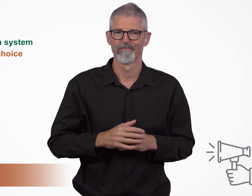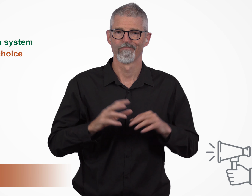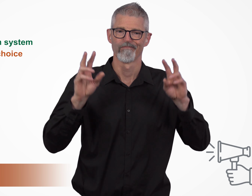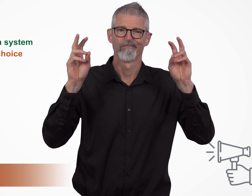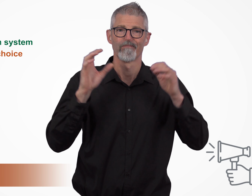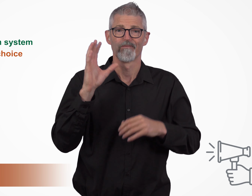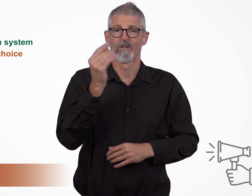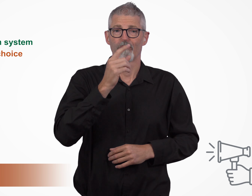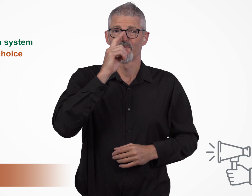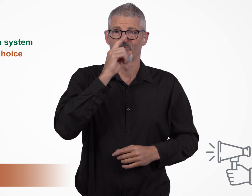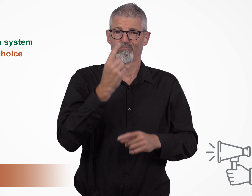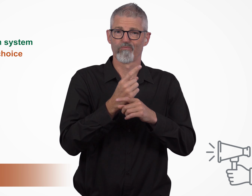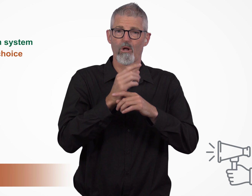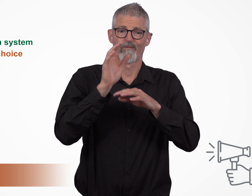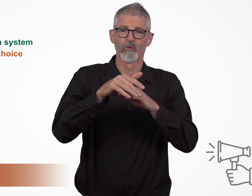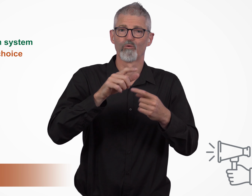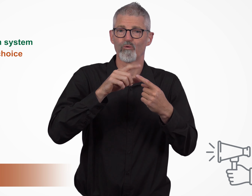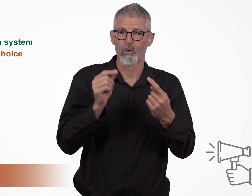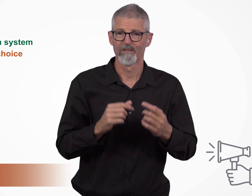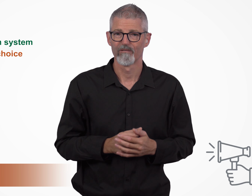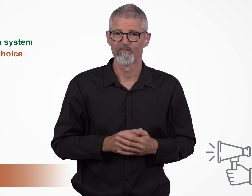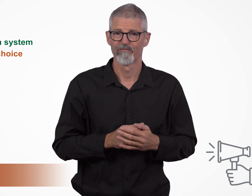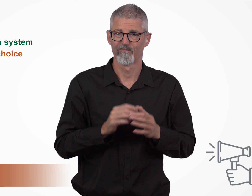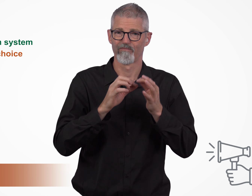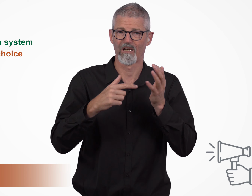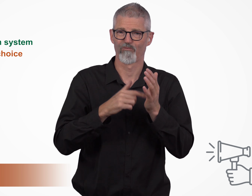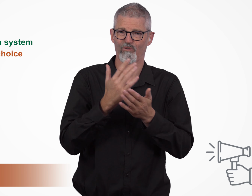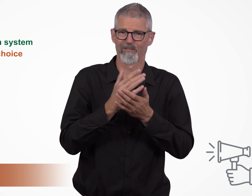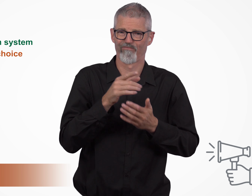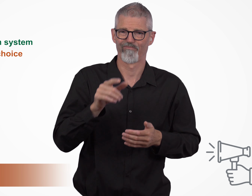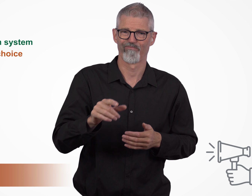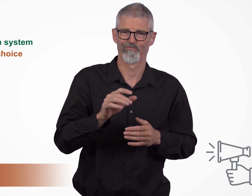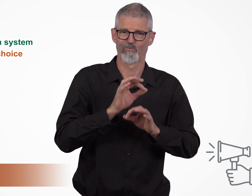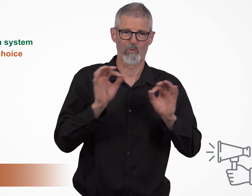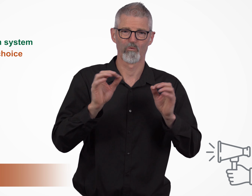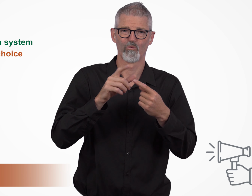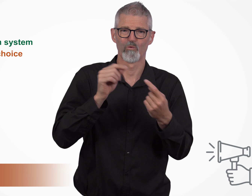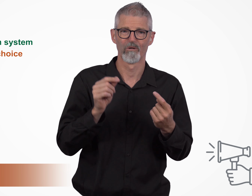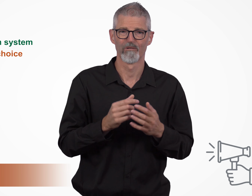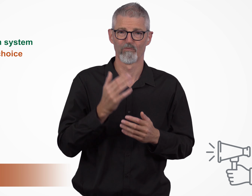“Choice is not the right term when you are asking me to choose between two things that do NOT deliver